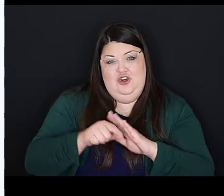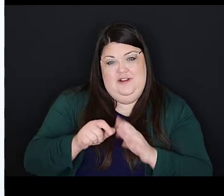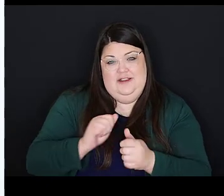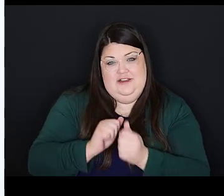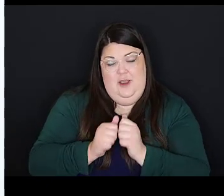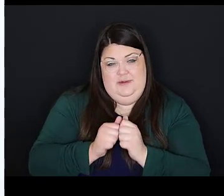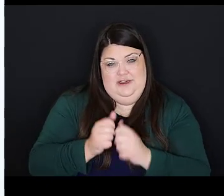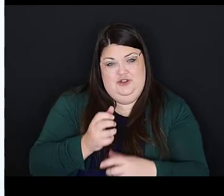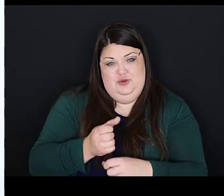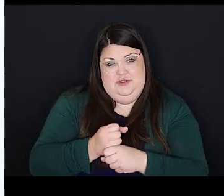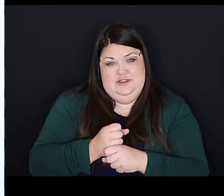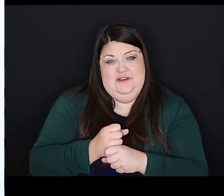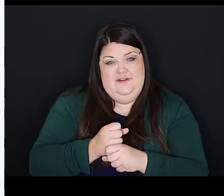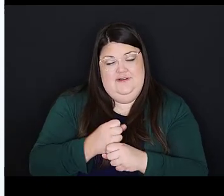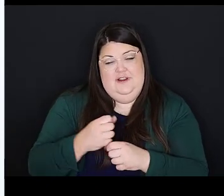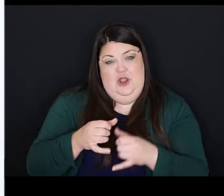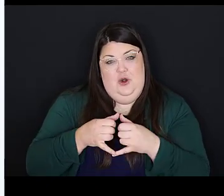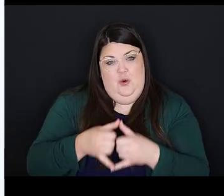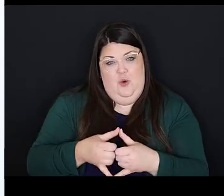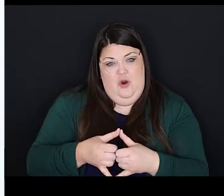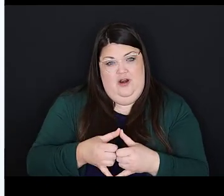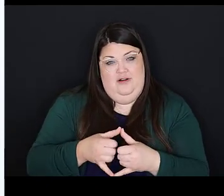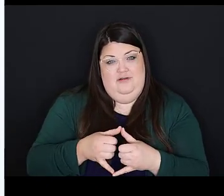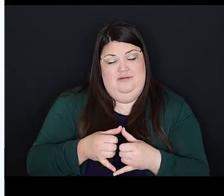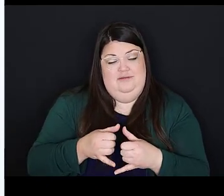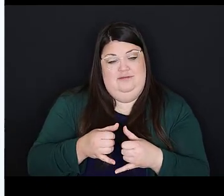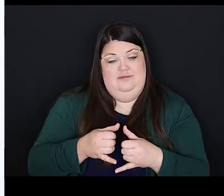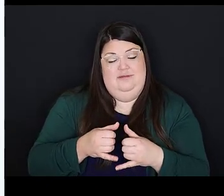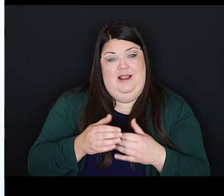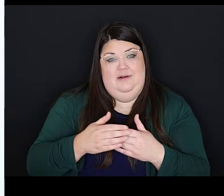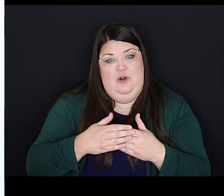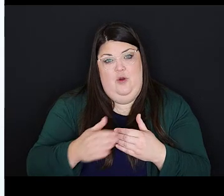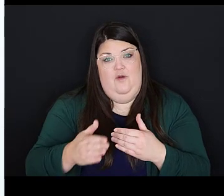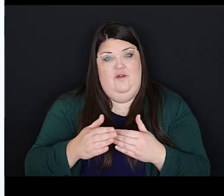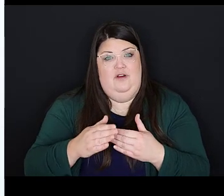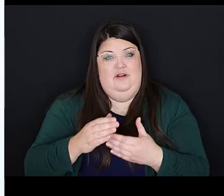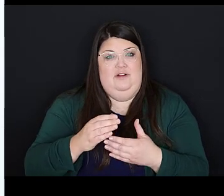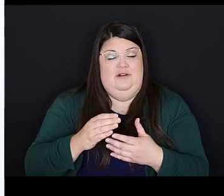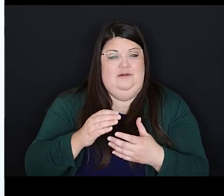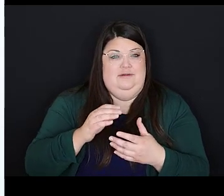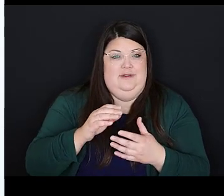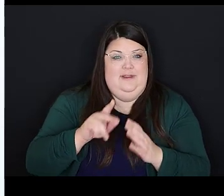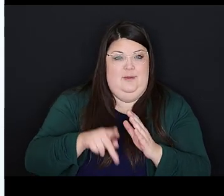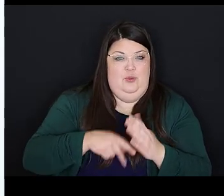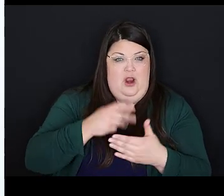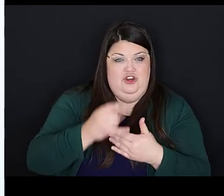to receive an award that over the course of the project period may exceed the simplified